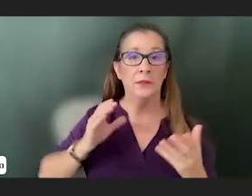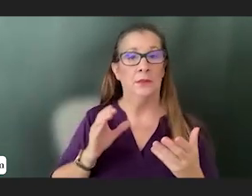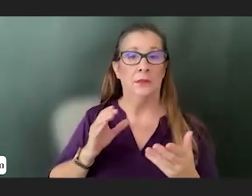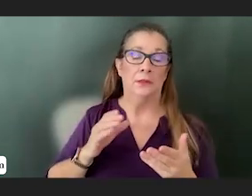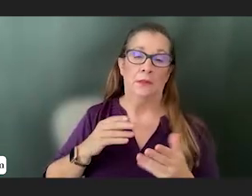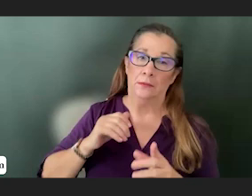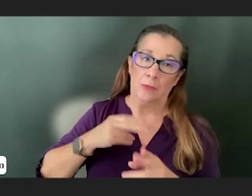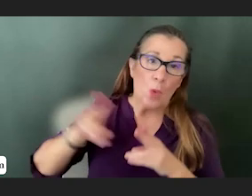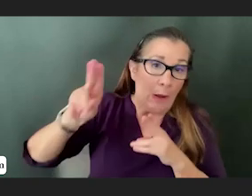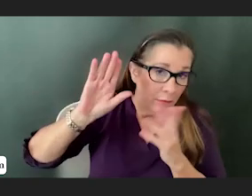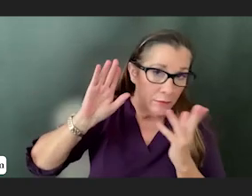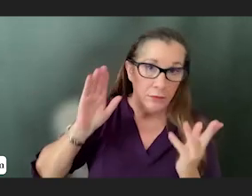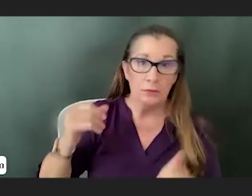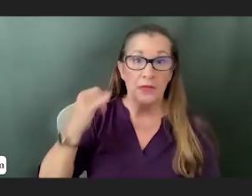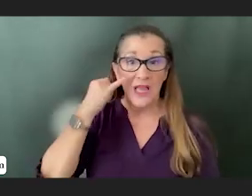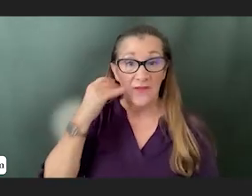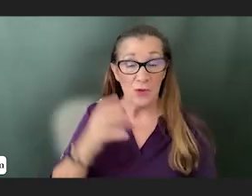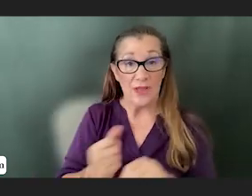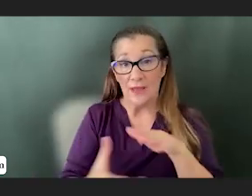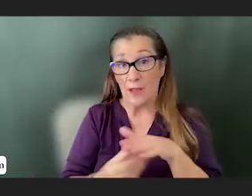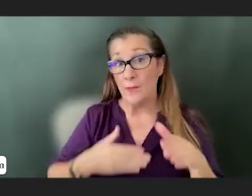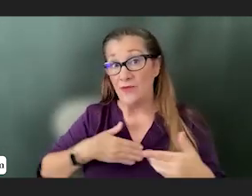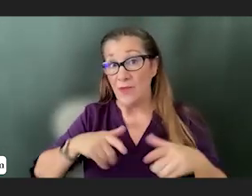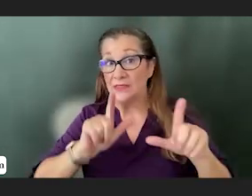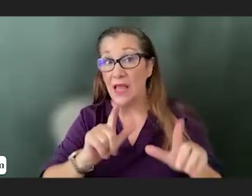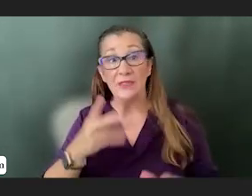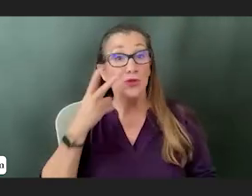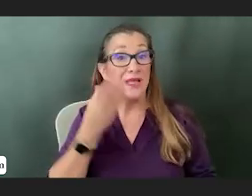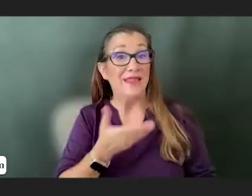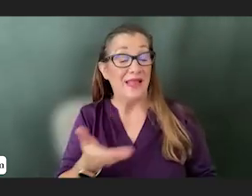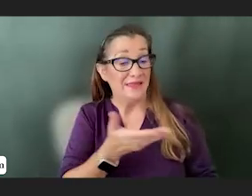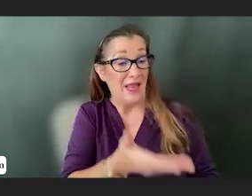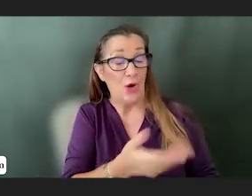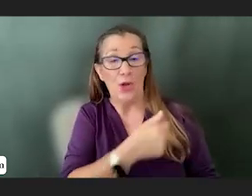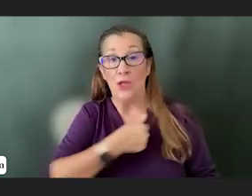So if you get the copy of my slides and you see things in there that we have not dealt with.